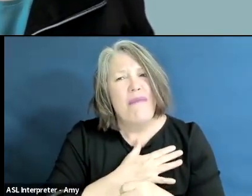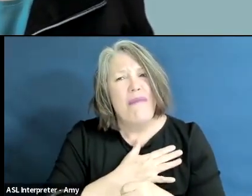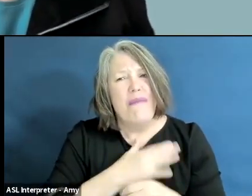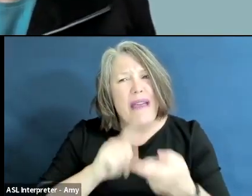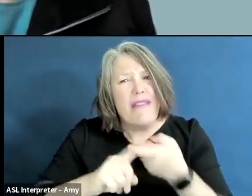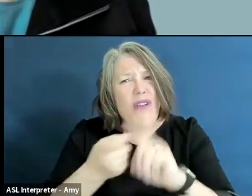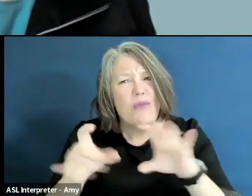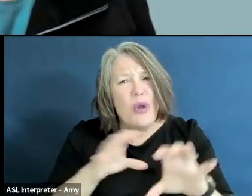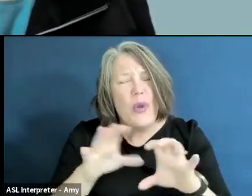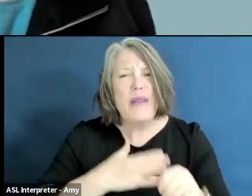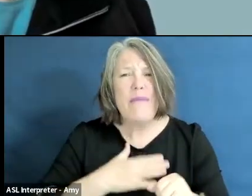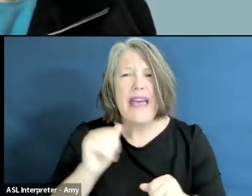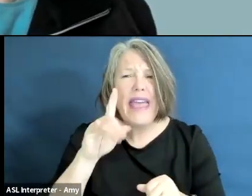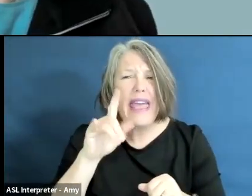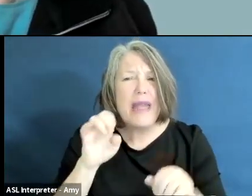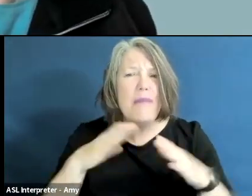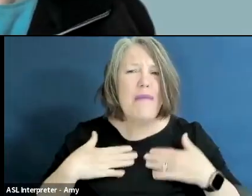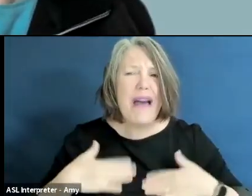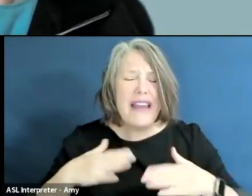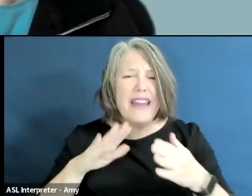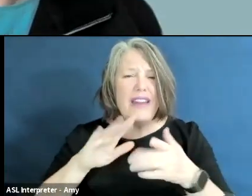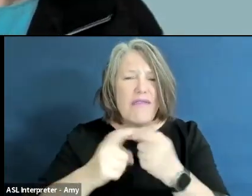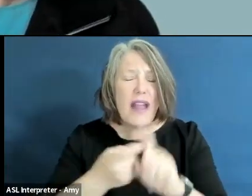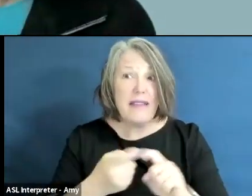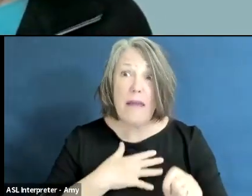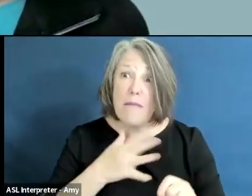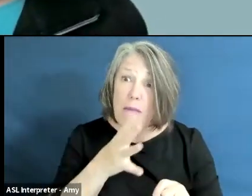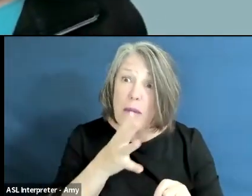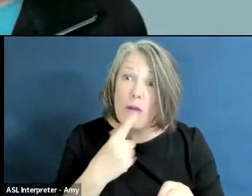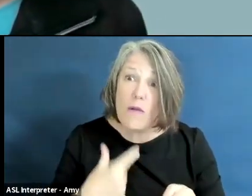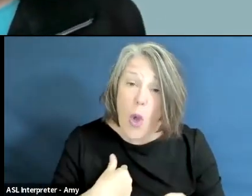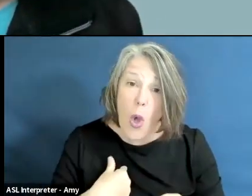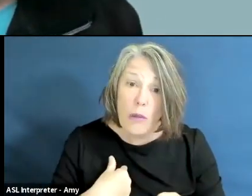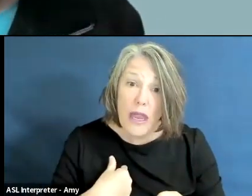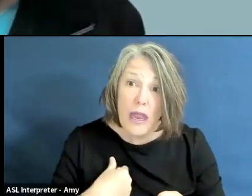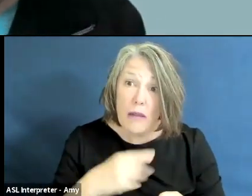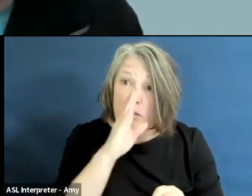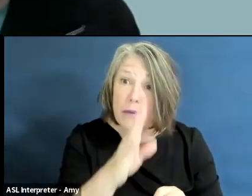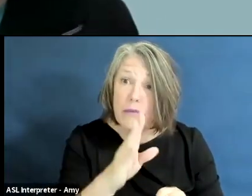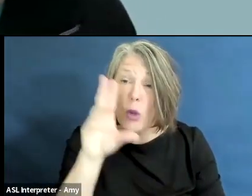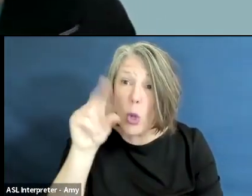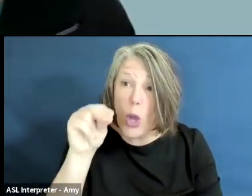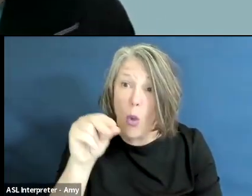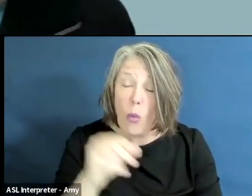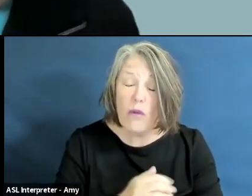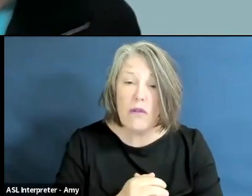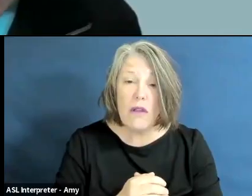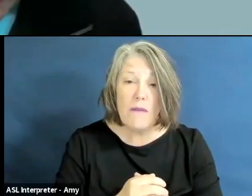and she told me in no uncertain terms, no and asked me the question,